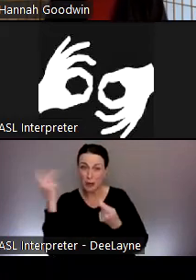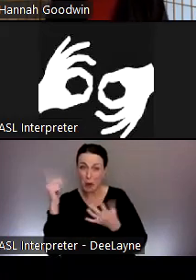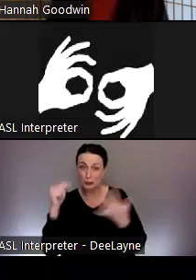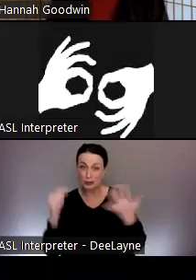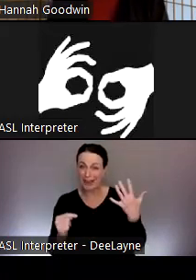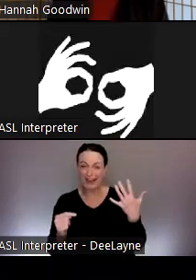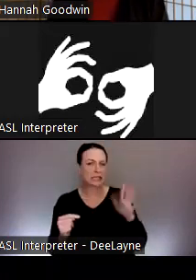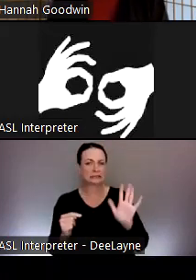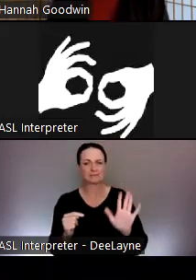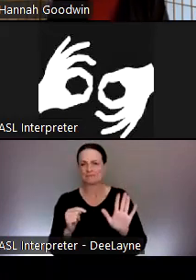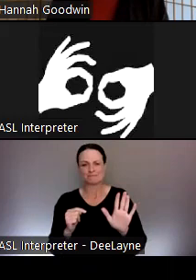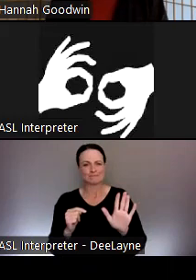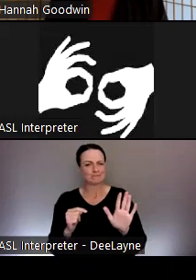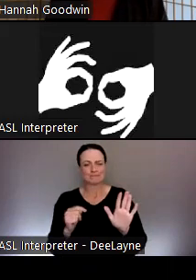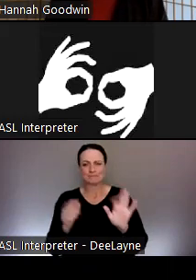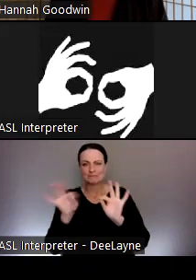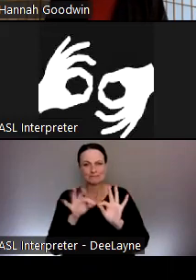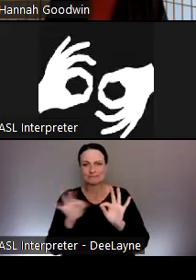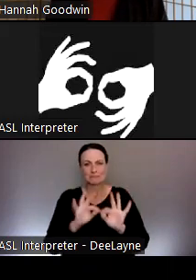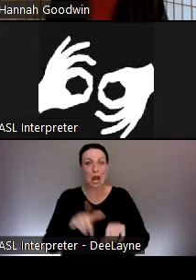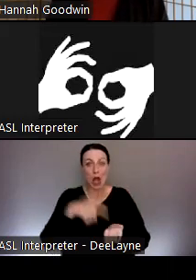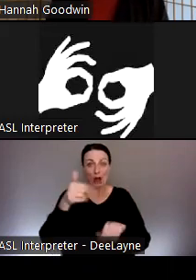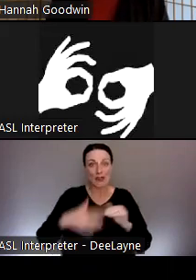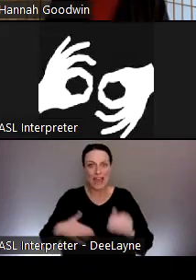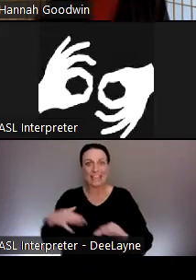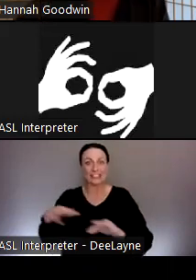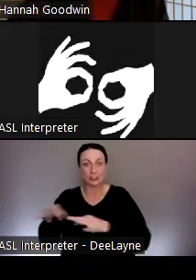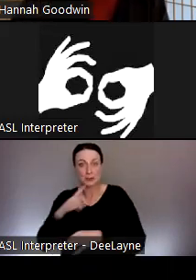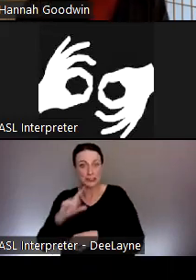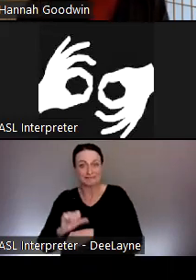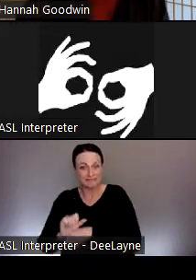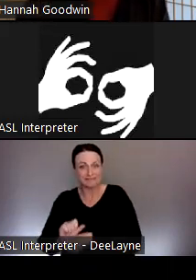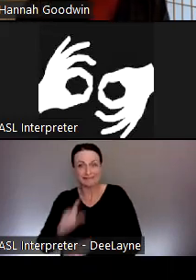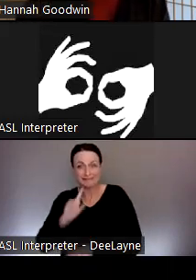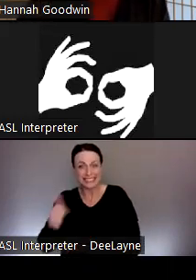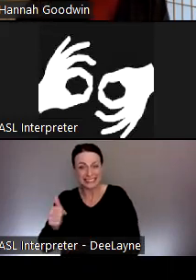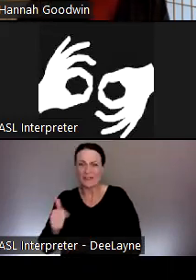that were longer than the descriptions, and that's just a little bit too much.